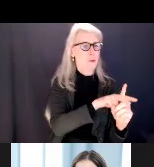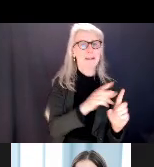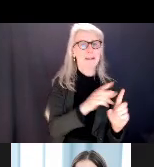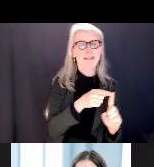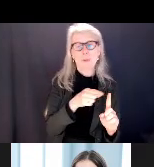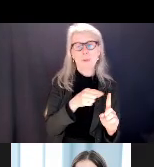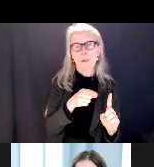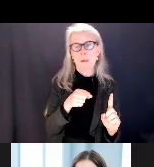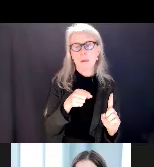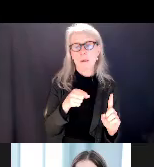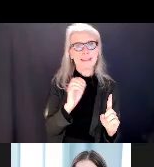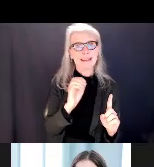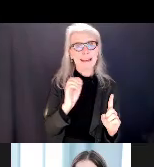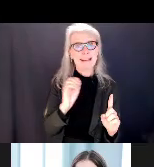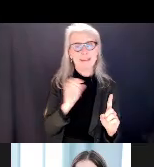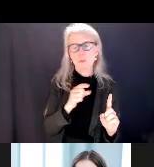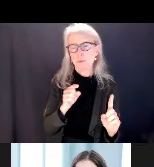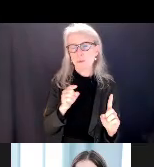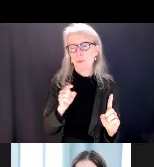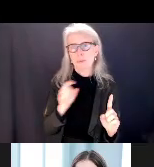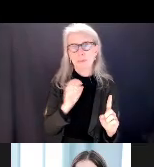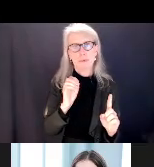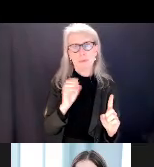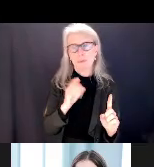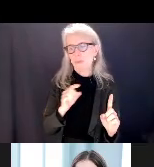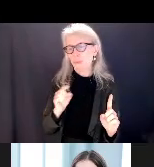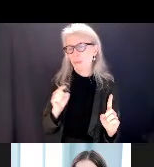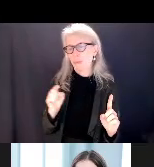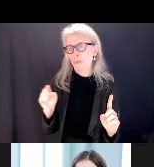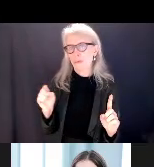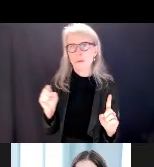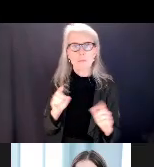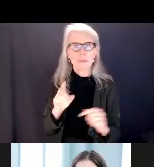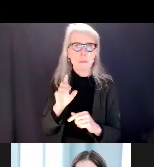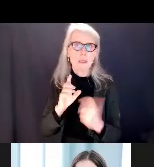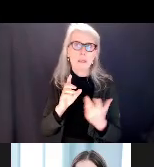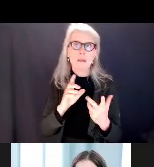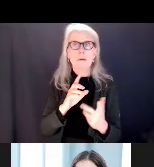a block, but they spread out appointments in a block of, let's say, eight appointments so that